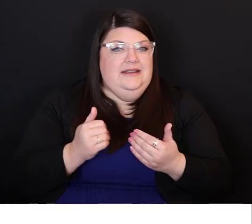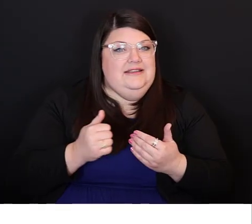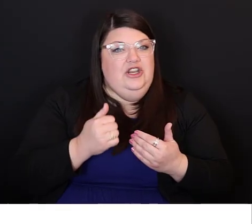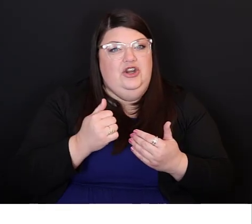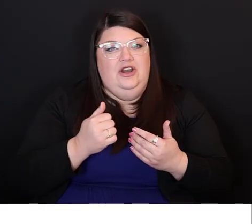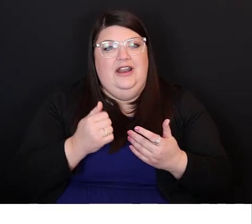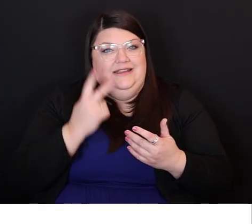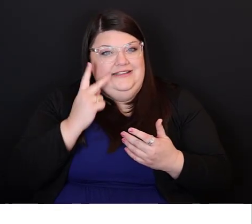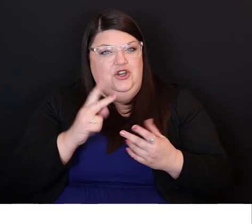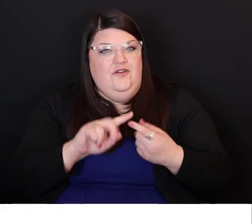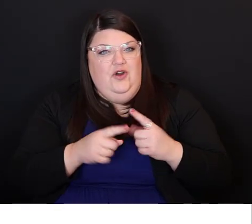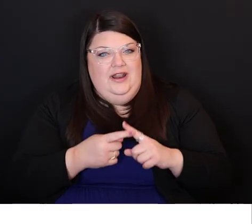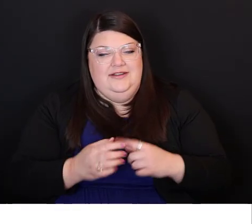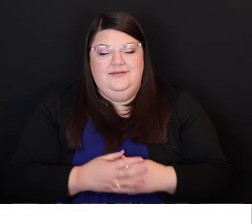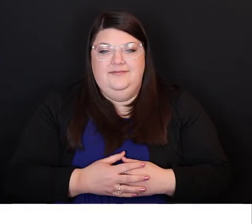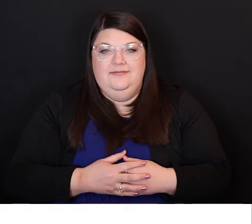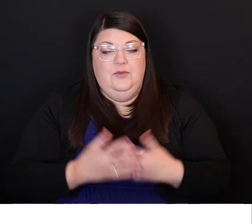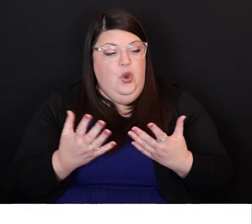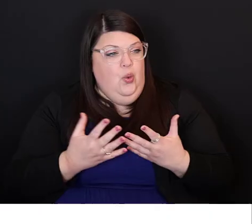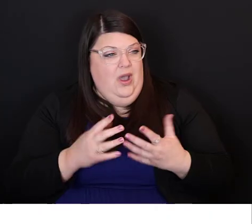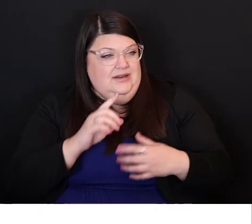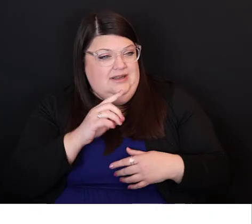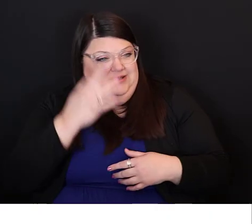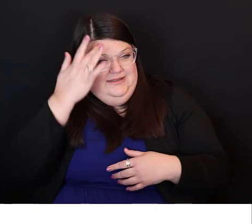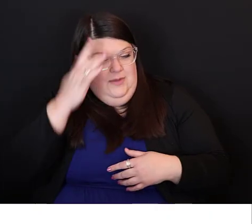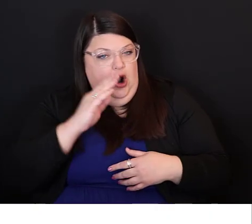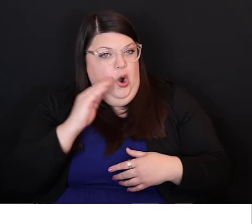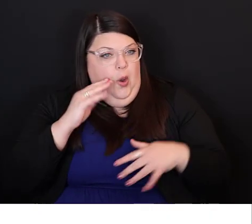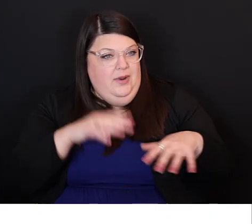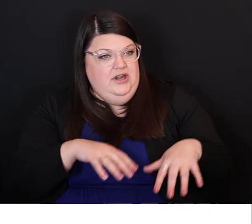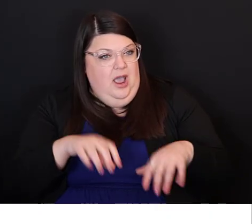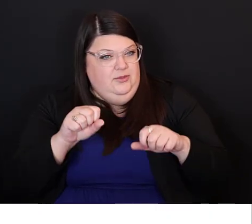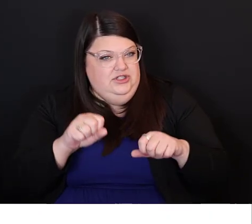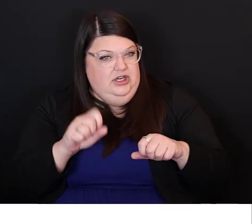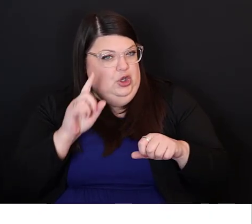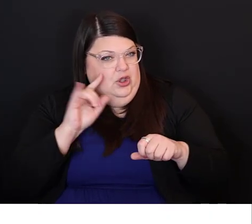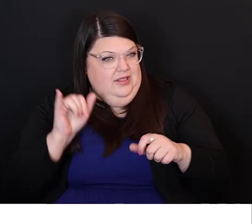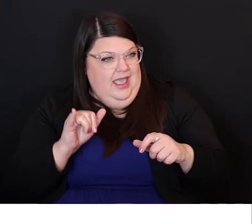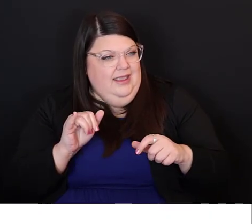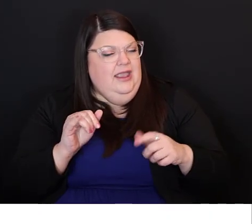What does smart home adoption look like? Where are people in the process of adopting these technologies?